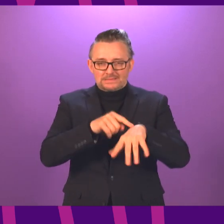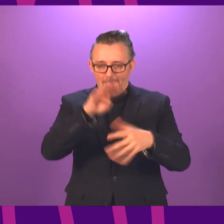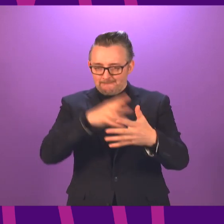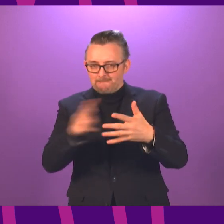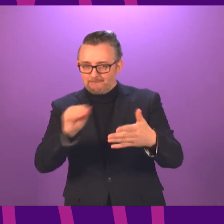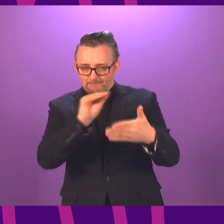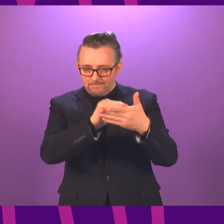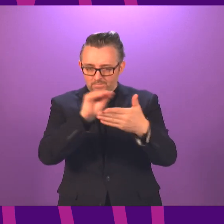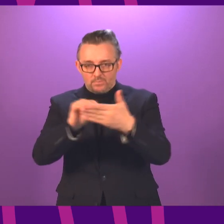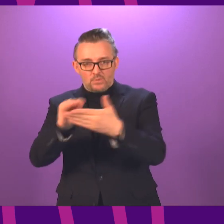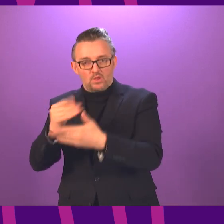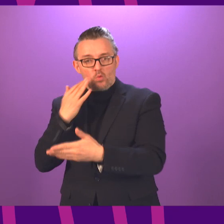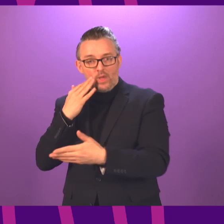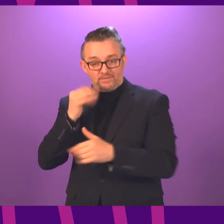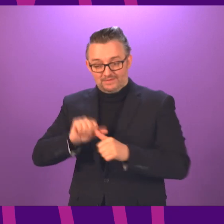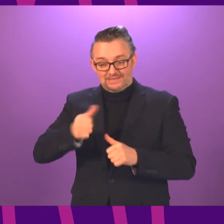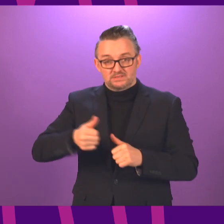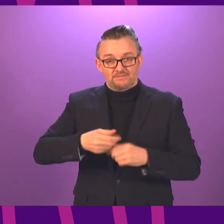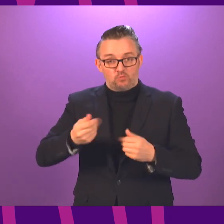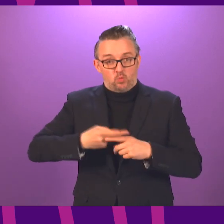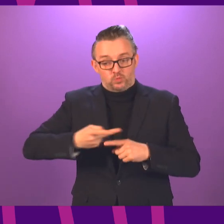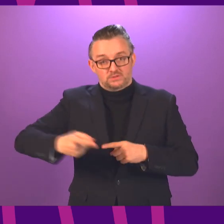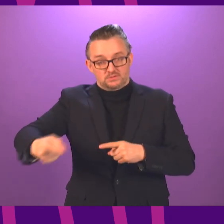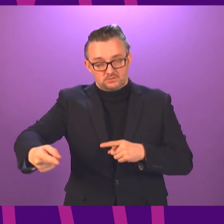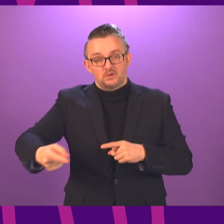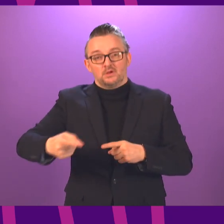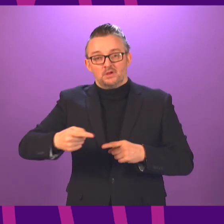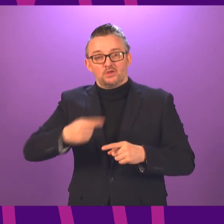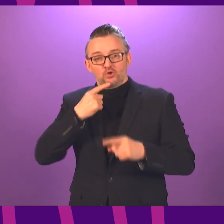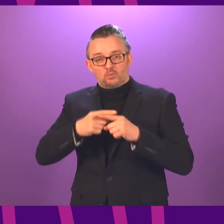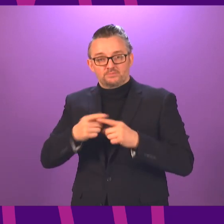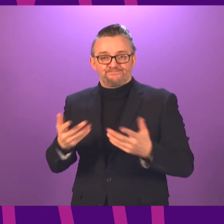restrictions over the next few weeks with a view to more substantial reopening, particularly